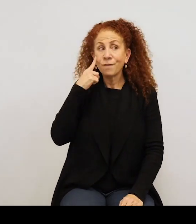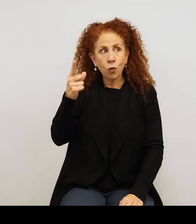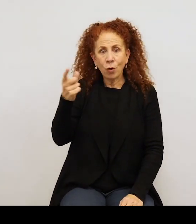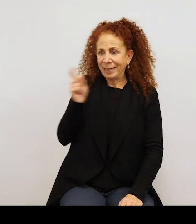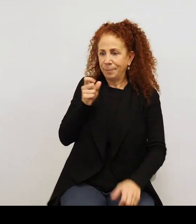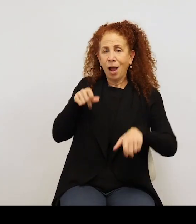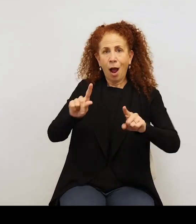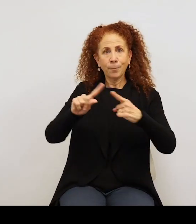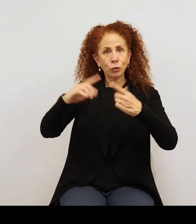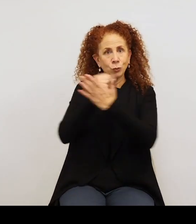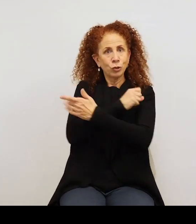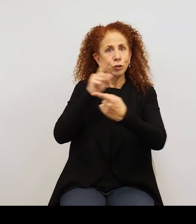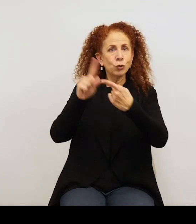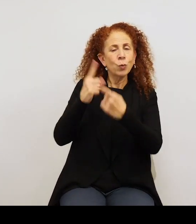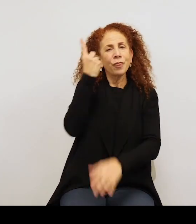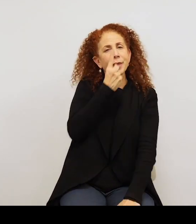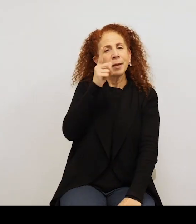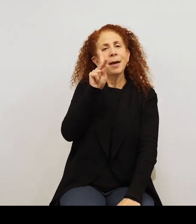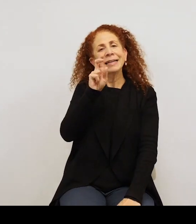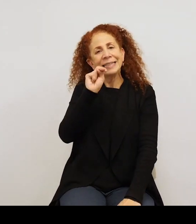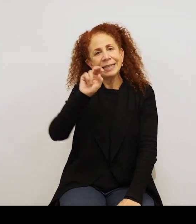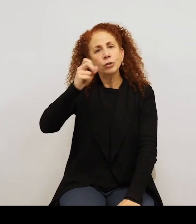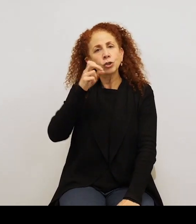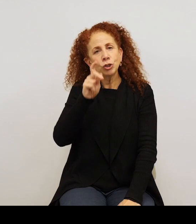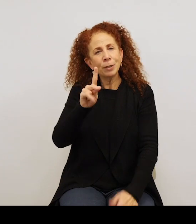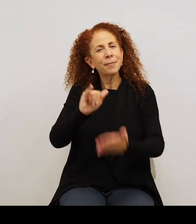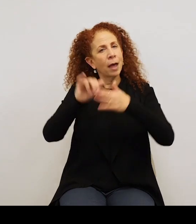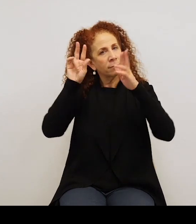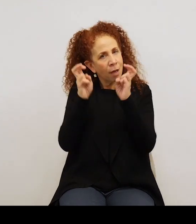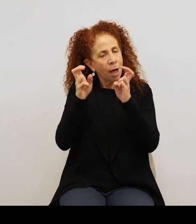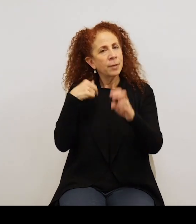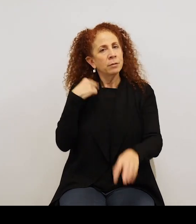the opportunity to think about kinship, a topic that has not